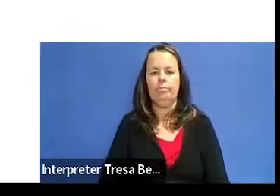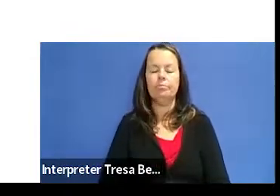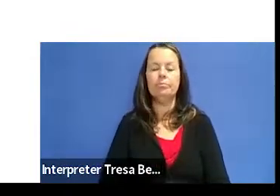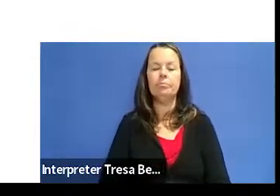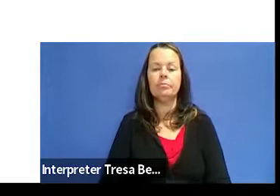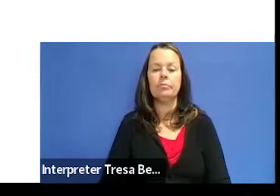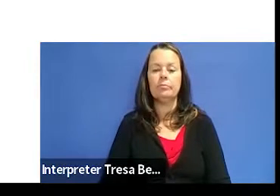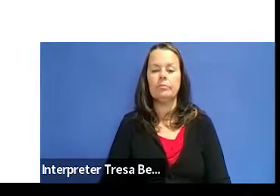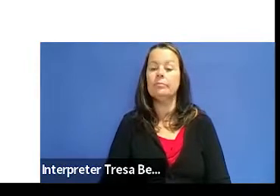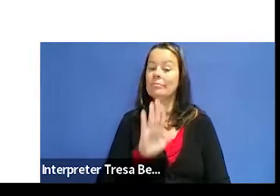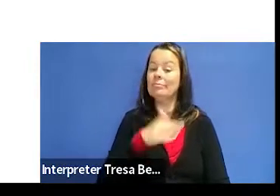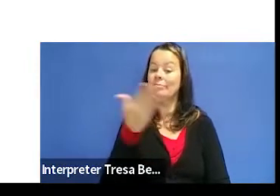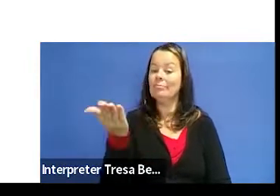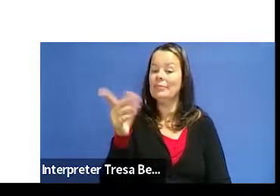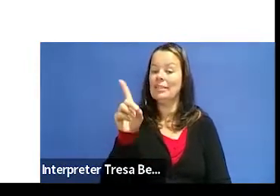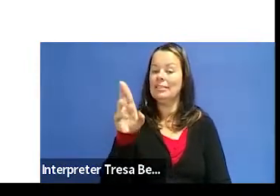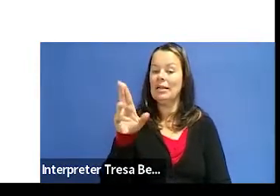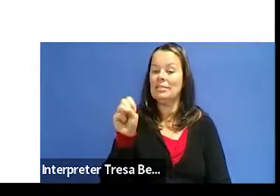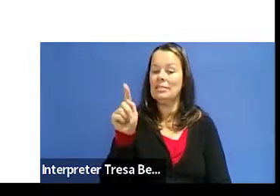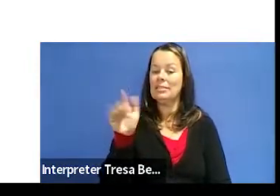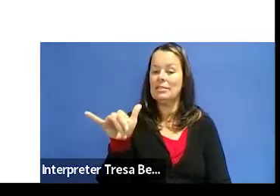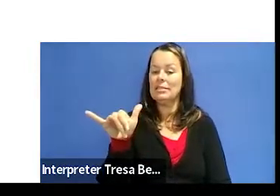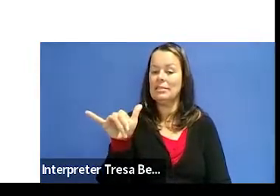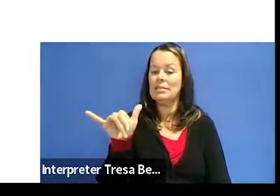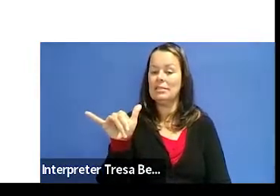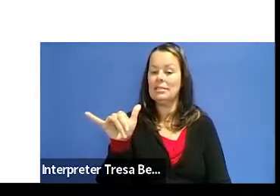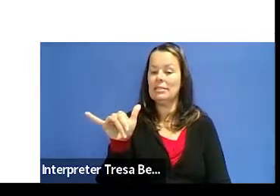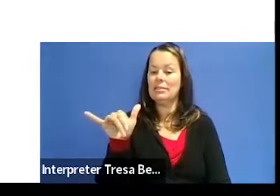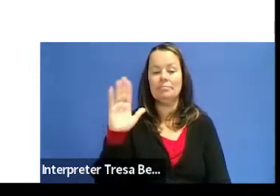Back to you, Dusty. Dusty Levenberg: Thanks, Dennis. Very informative.